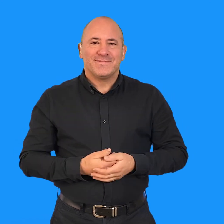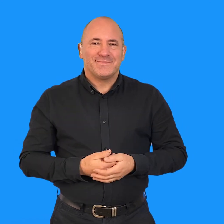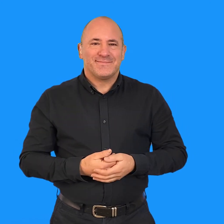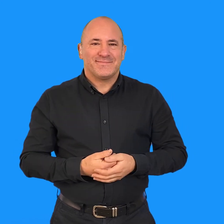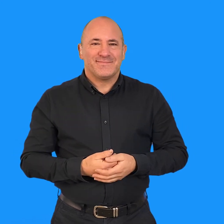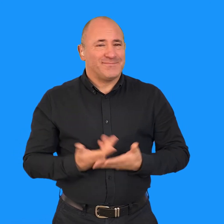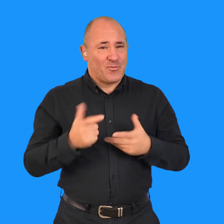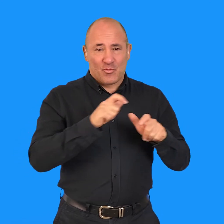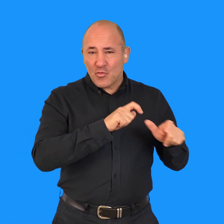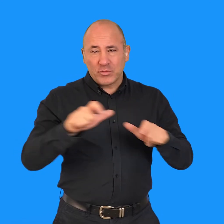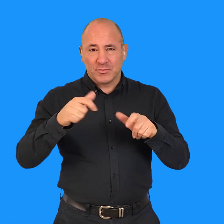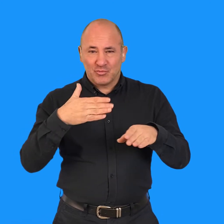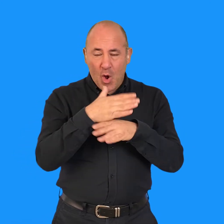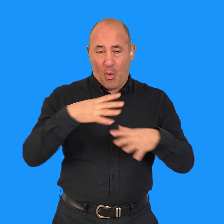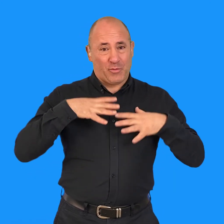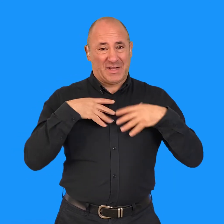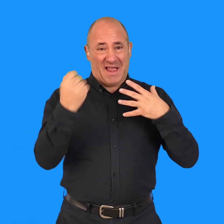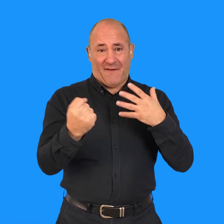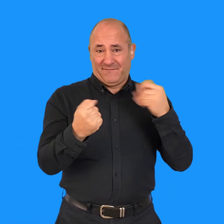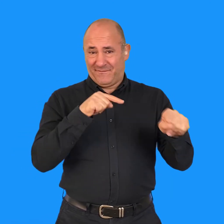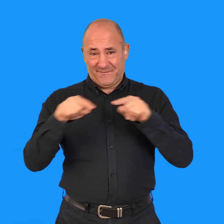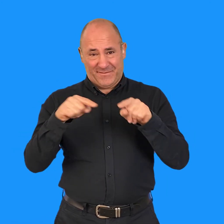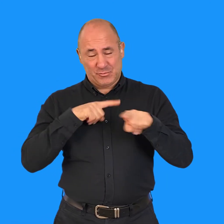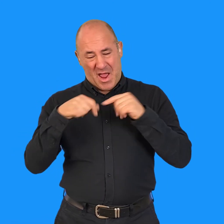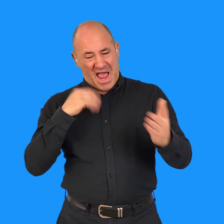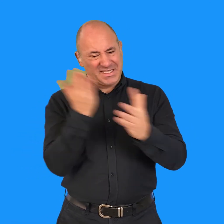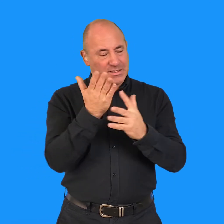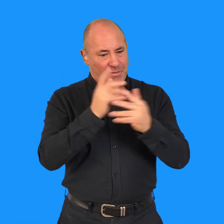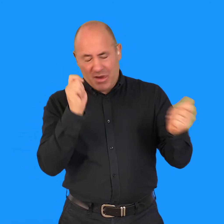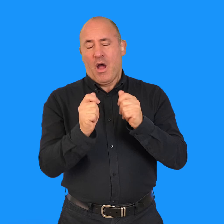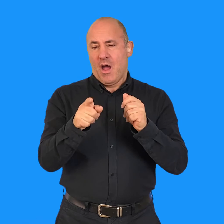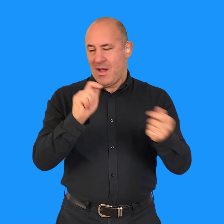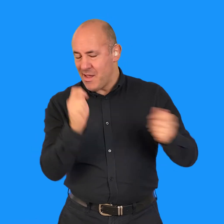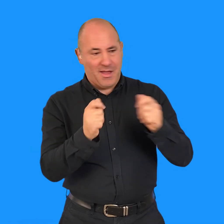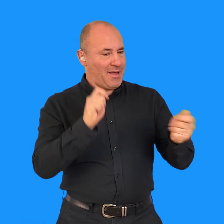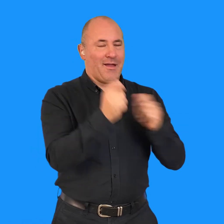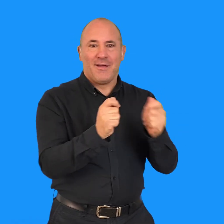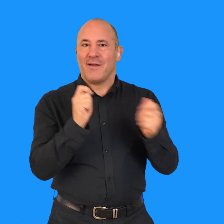There's constant work that is being done when you're making things accessible.